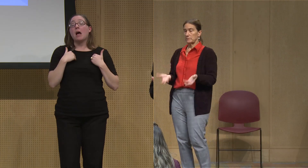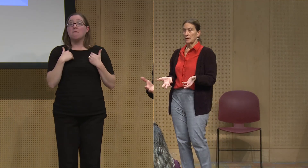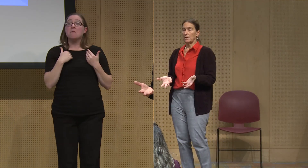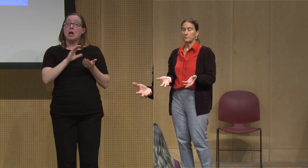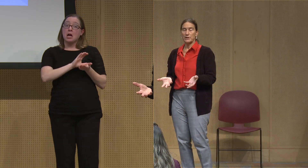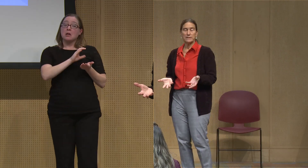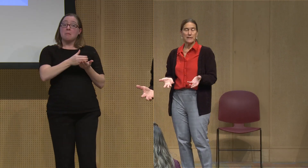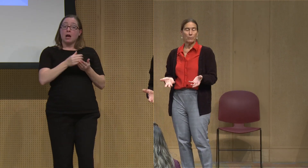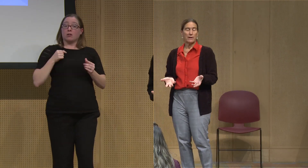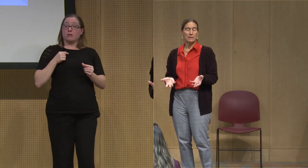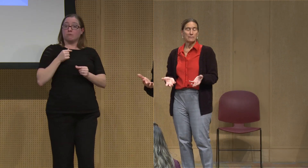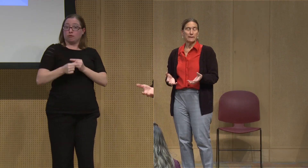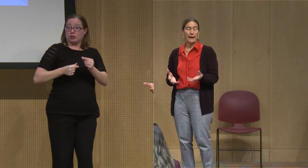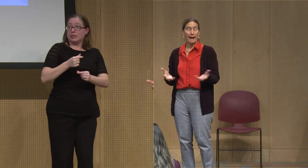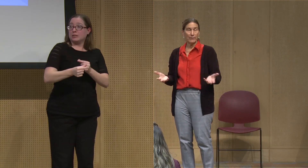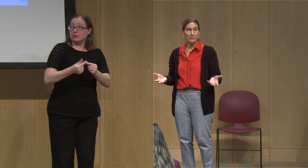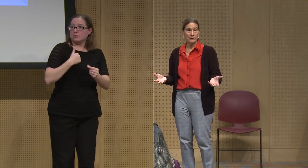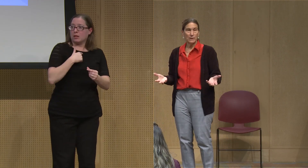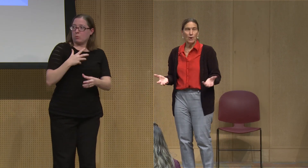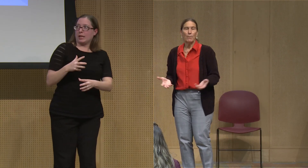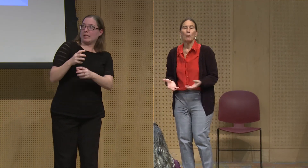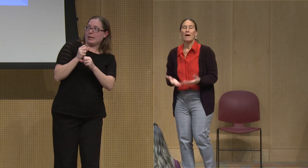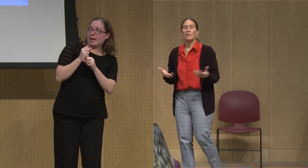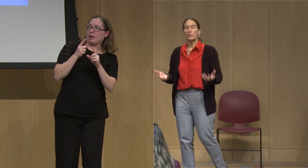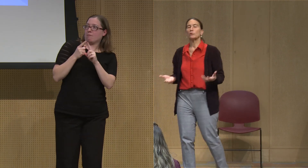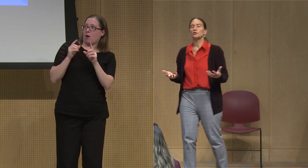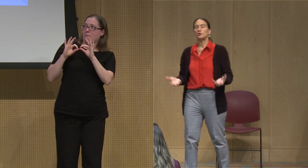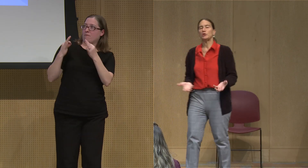THAT WE INHERIT, BUT WHETHER THOSE GENES